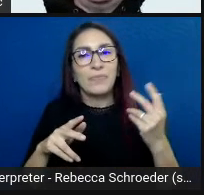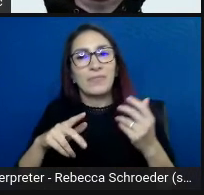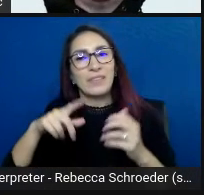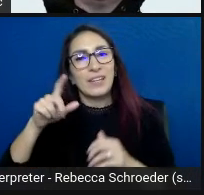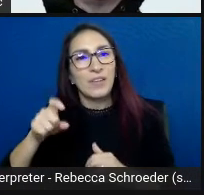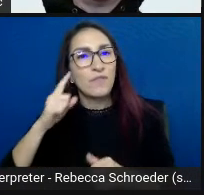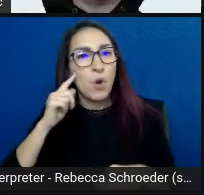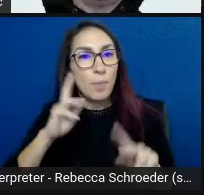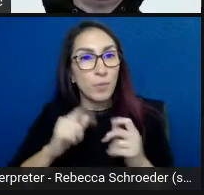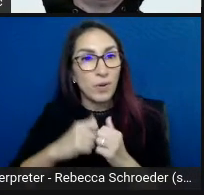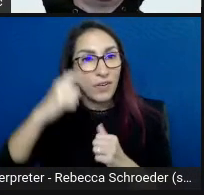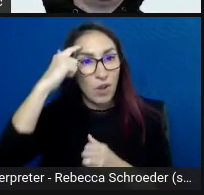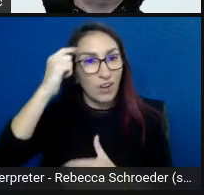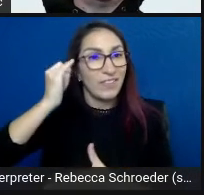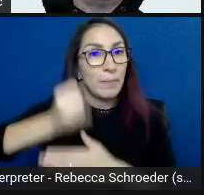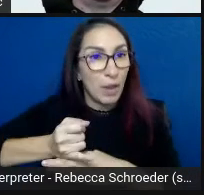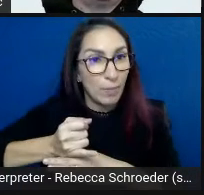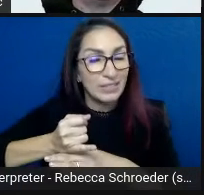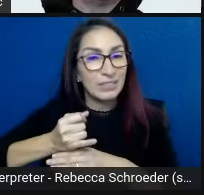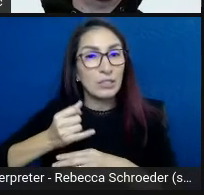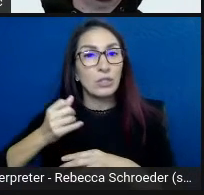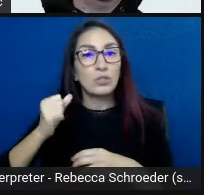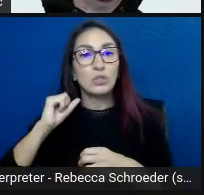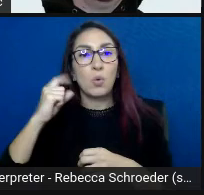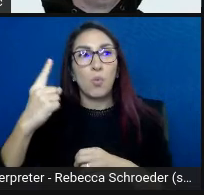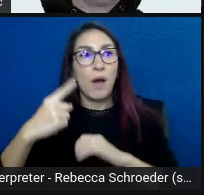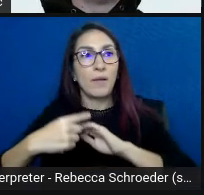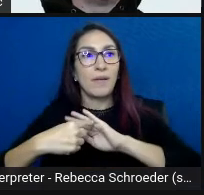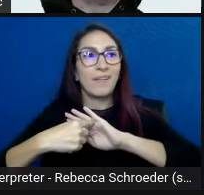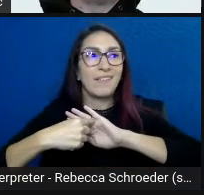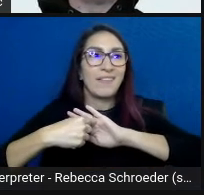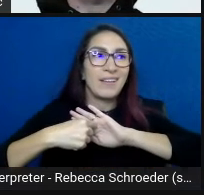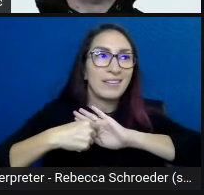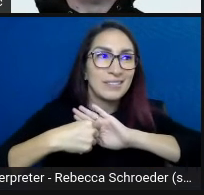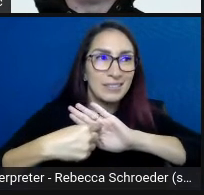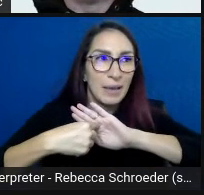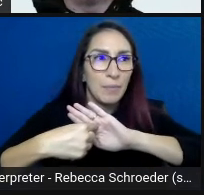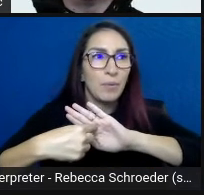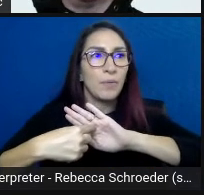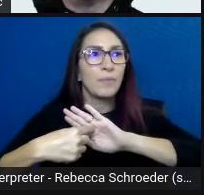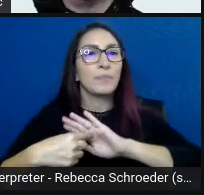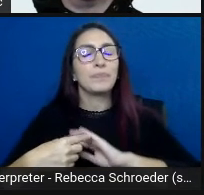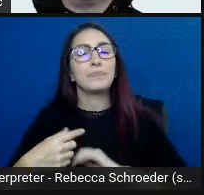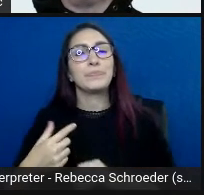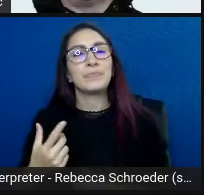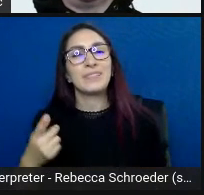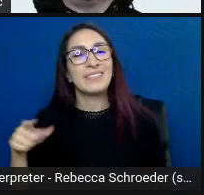If I use an example from the built environment, they're saying that suggesting curb cuts are good for parents